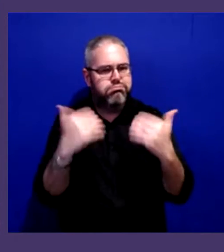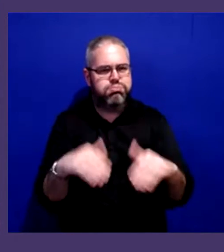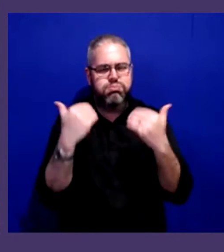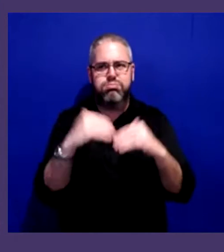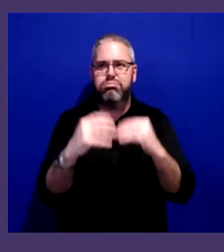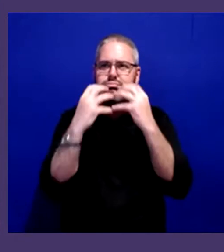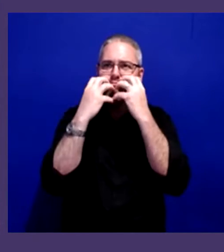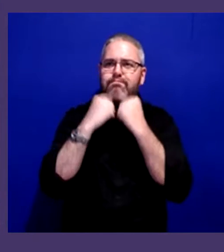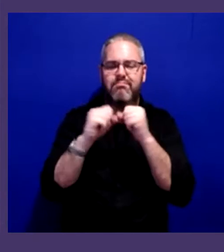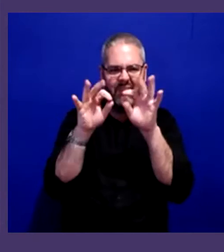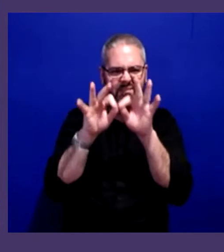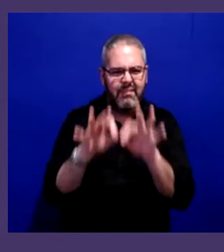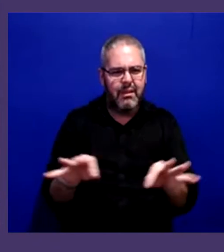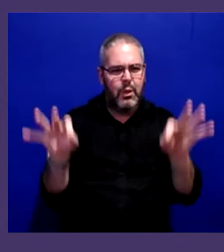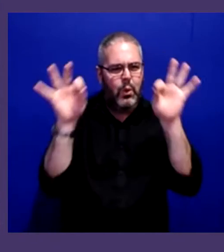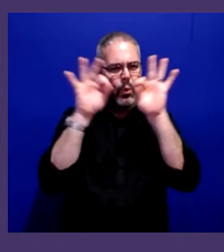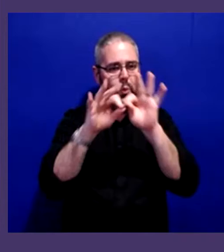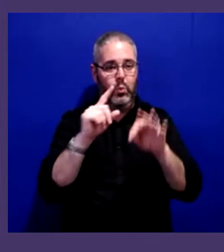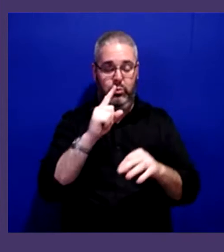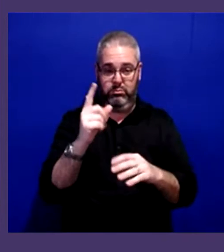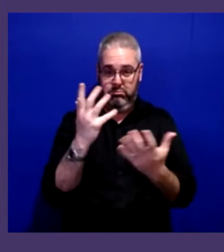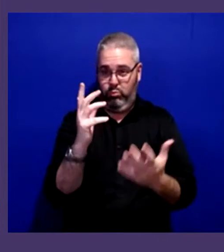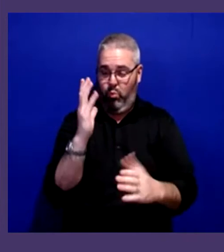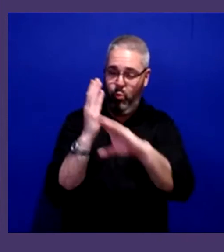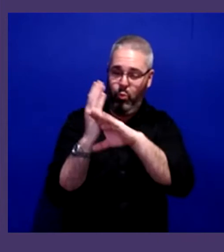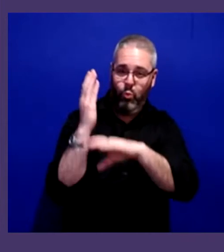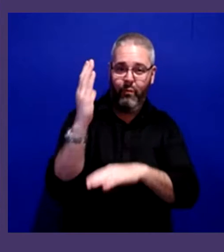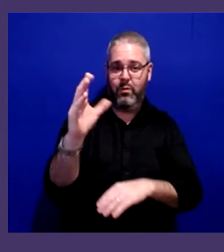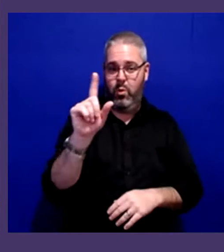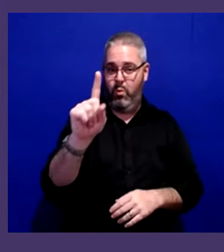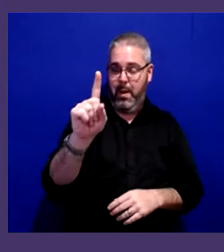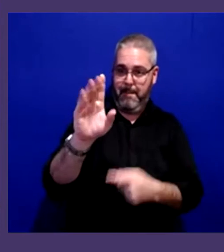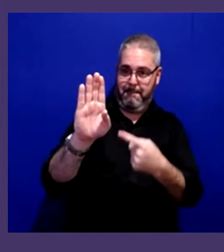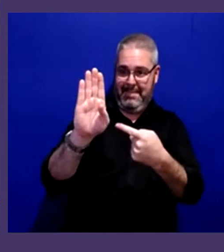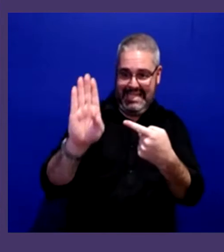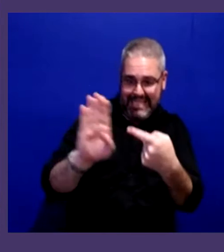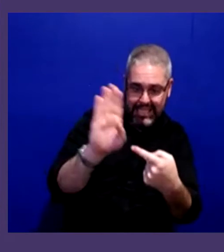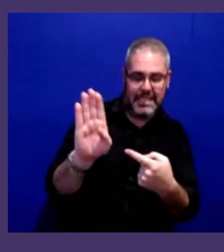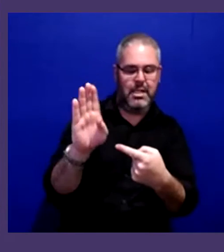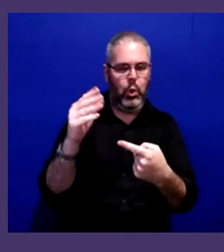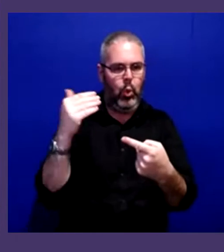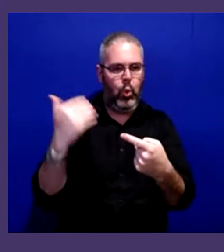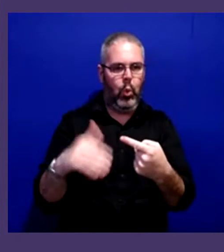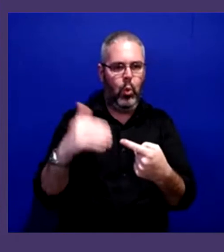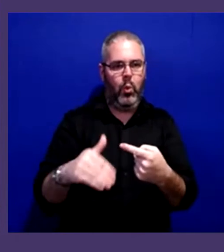actually over one billion with a "b" in value creation, whether it's innovation,